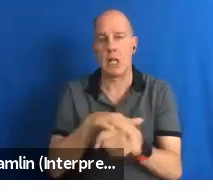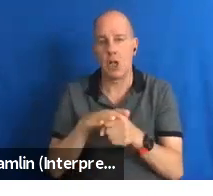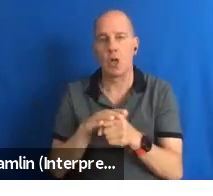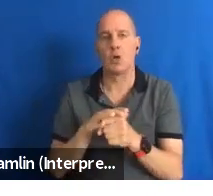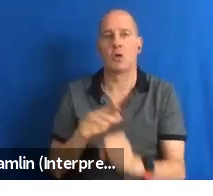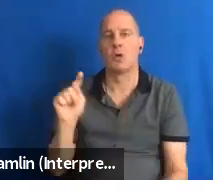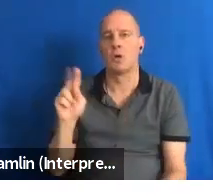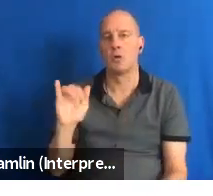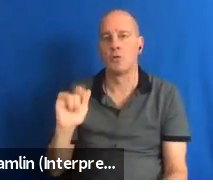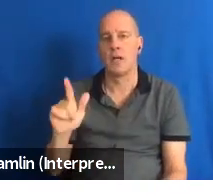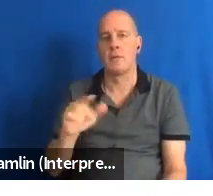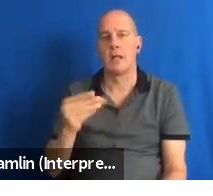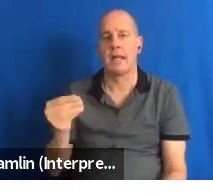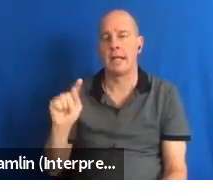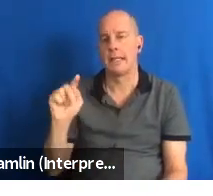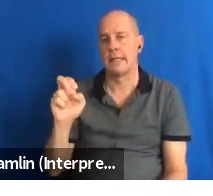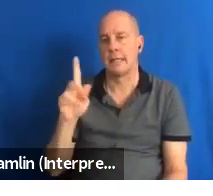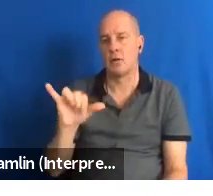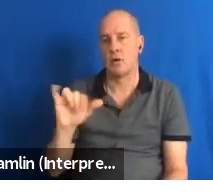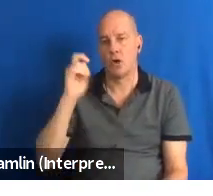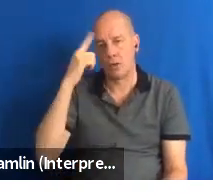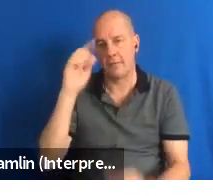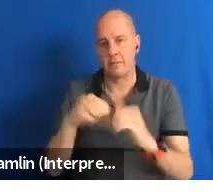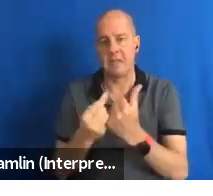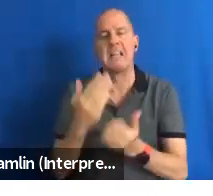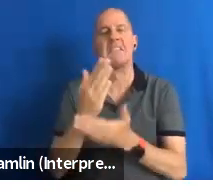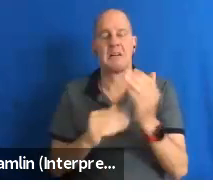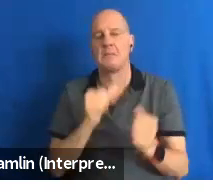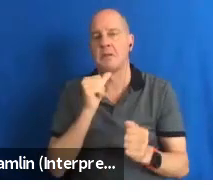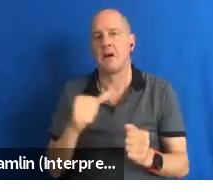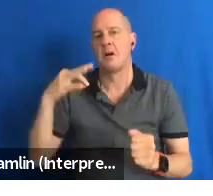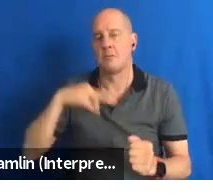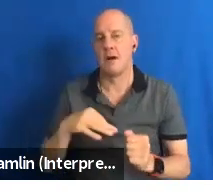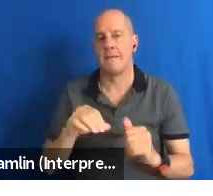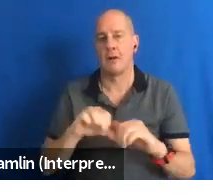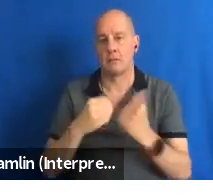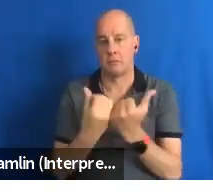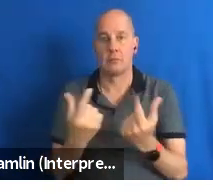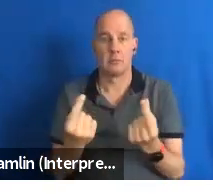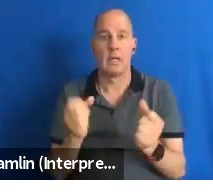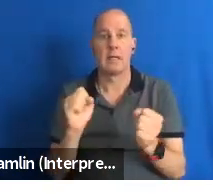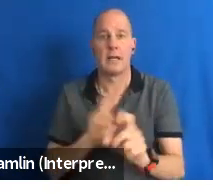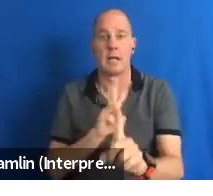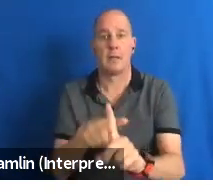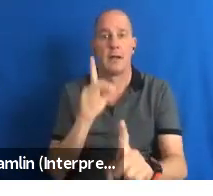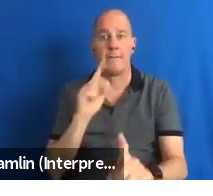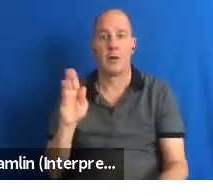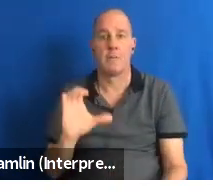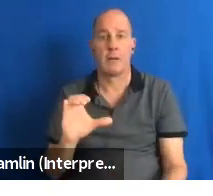entities and certain non profit organizations can apply for public assistance reimbursements